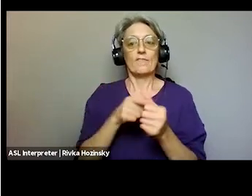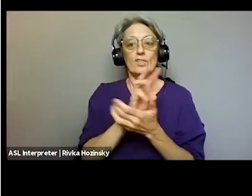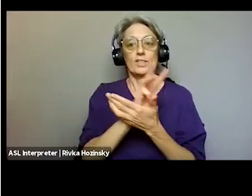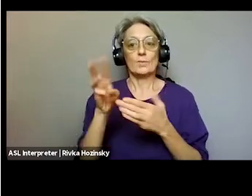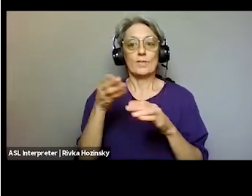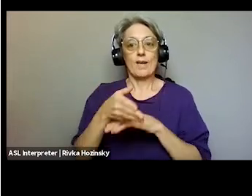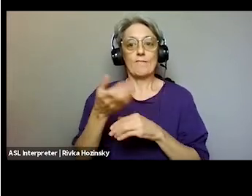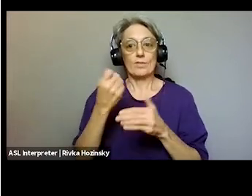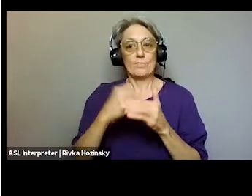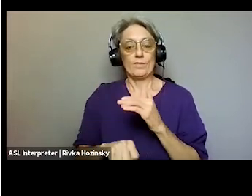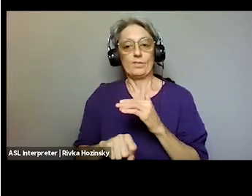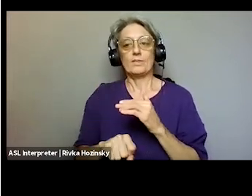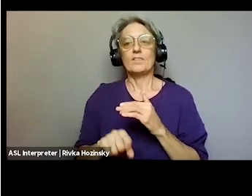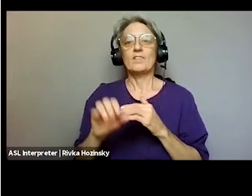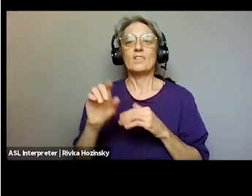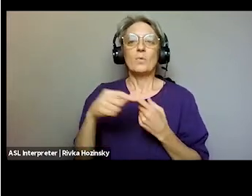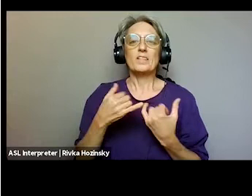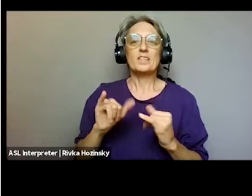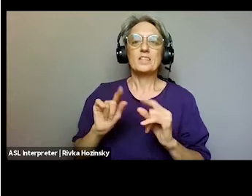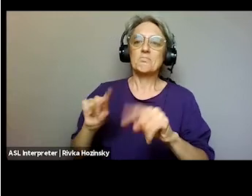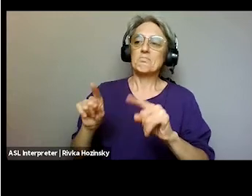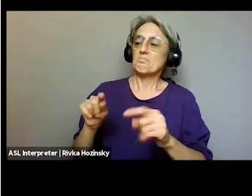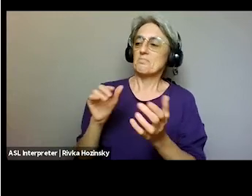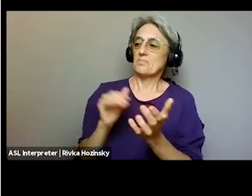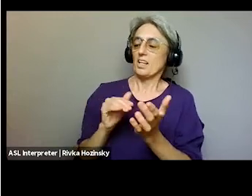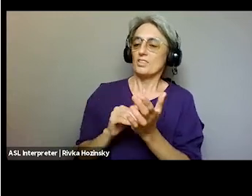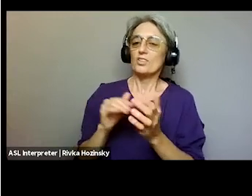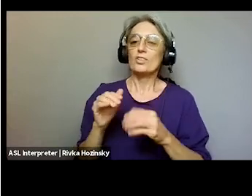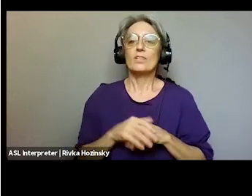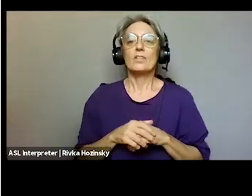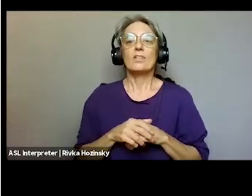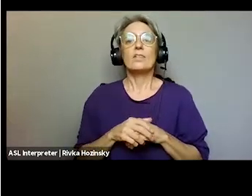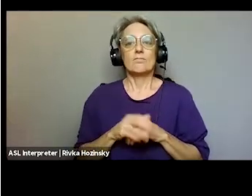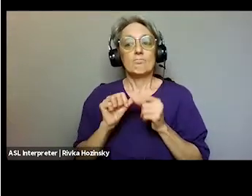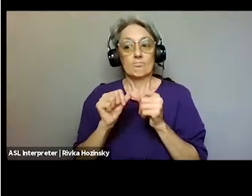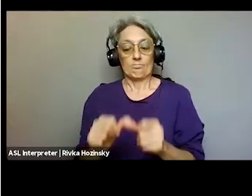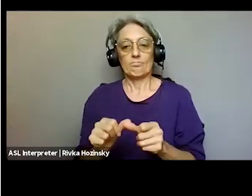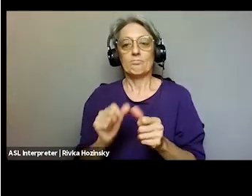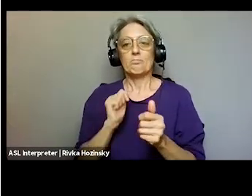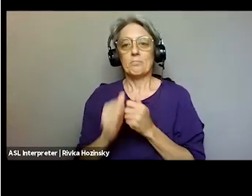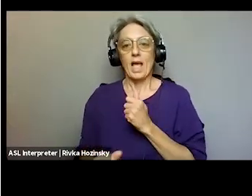still being followed by a health care provider but it also extends beyond six weeks when that